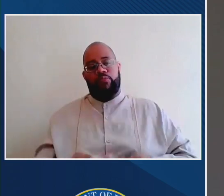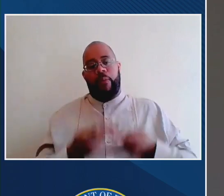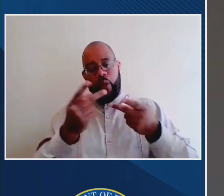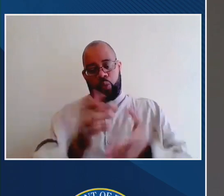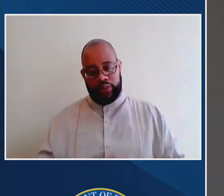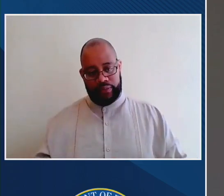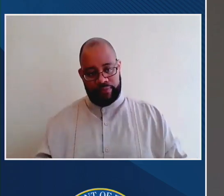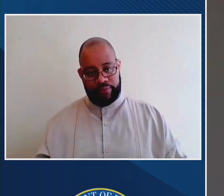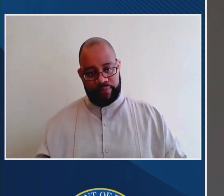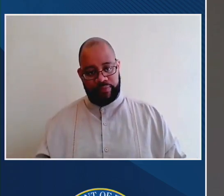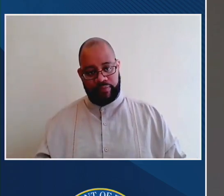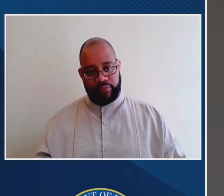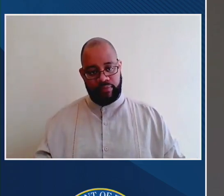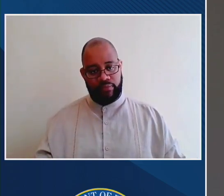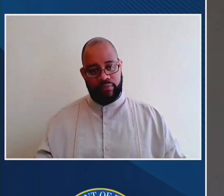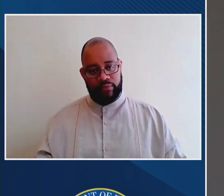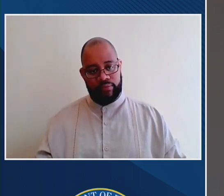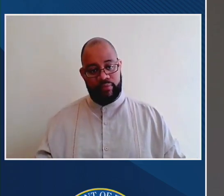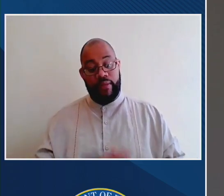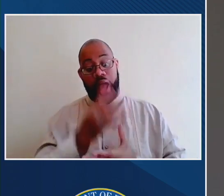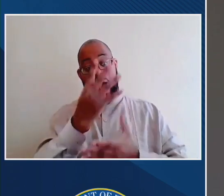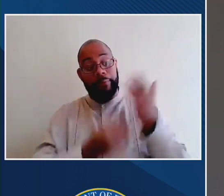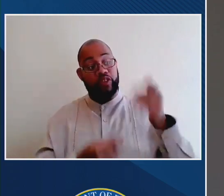Absence at the time of a consensus check